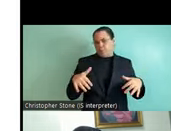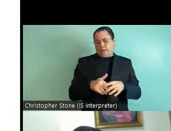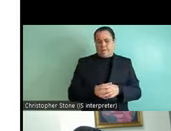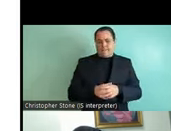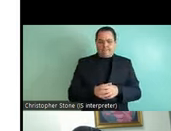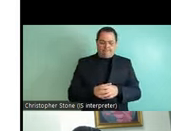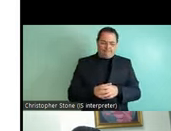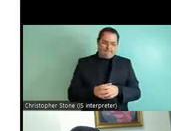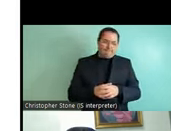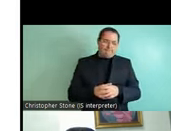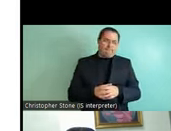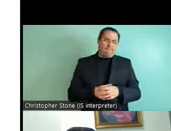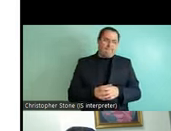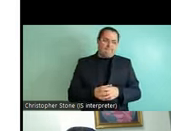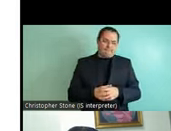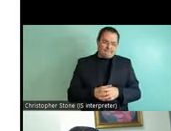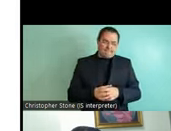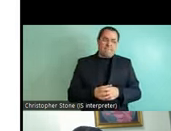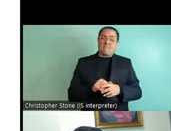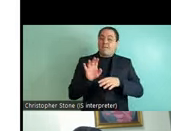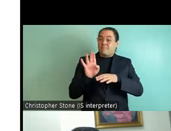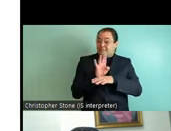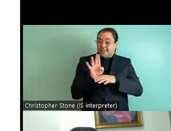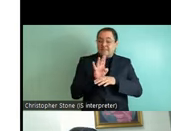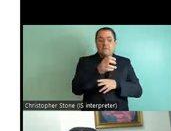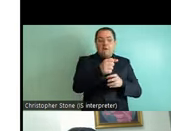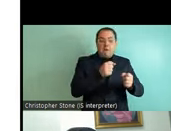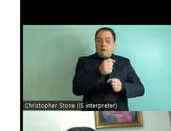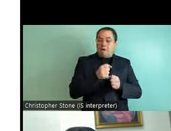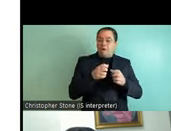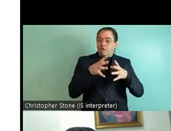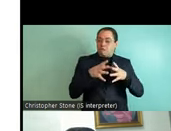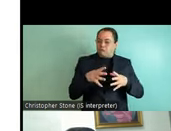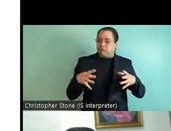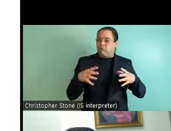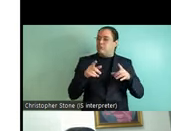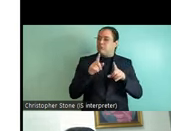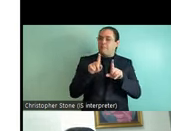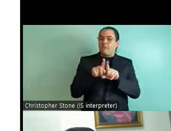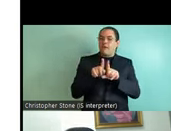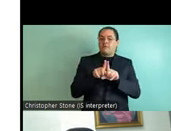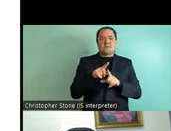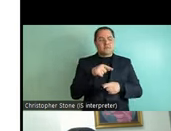also, again, increase business revenue 11:50:44 and enhance the brand reputation.